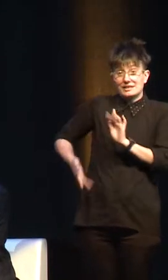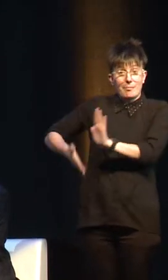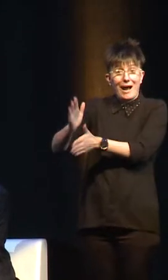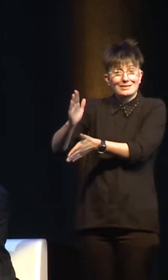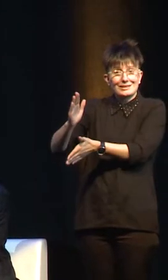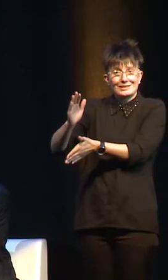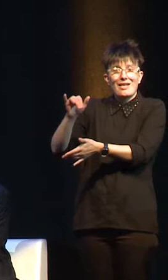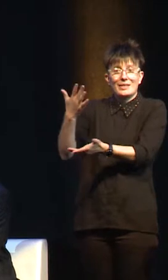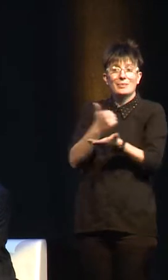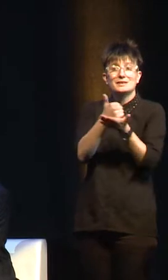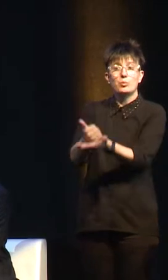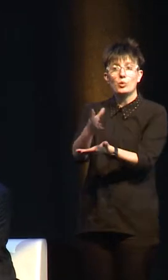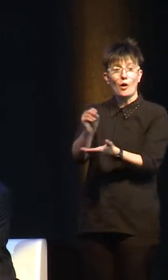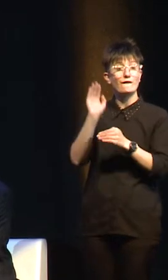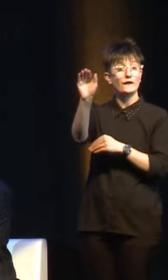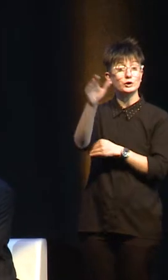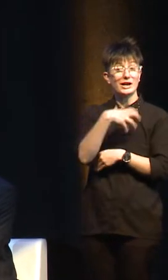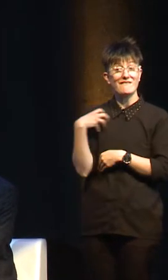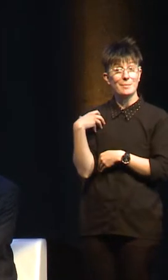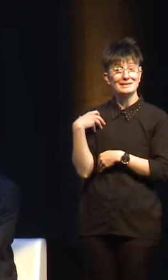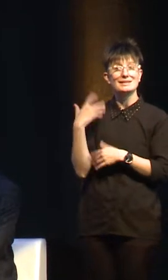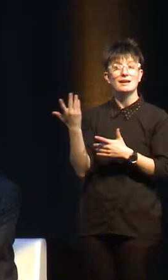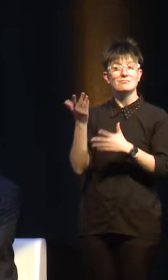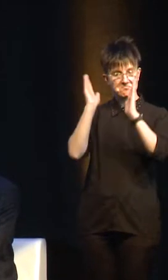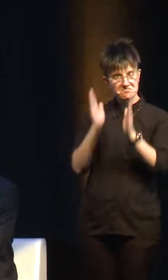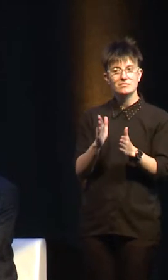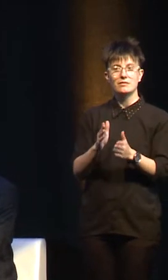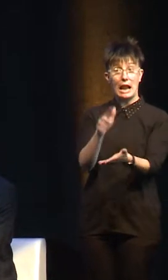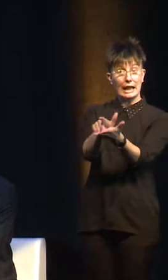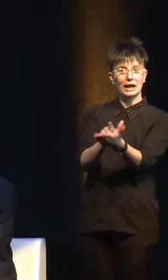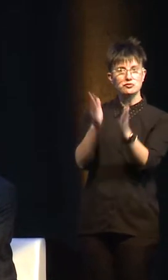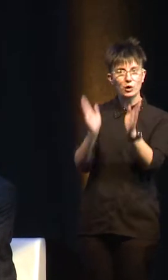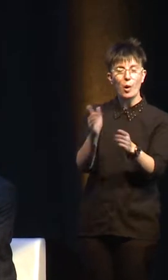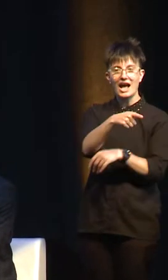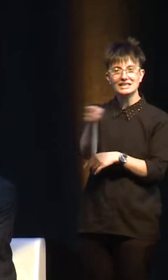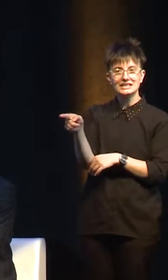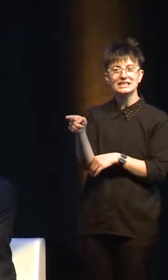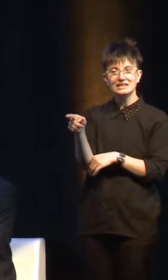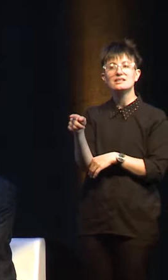will actually be required for this to continue. Minister Shaw: It's true. And in fact you